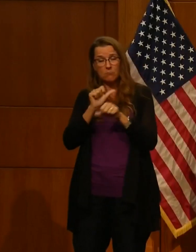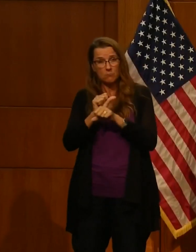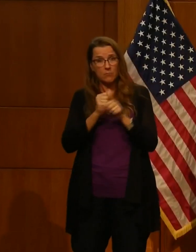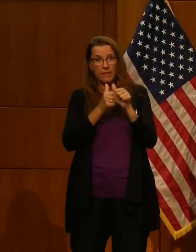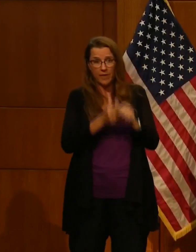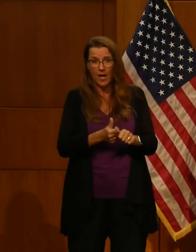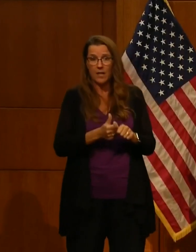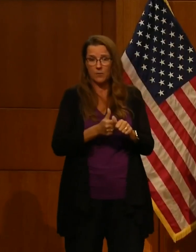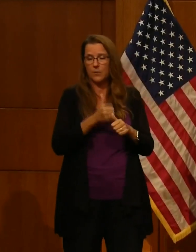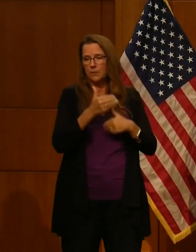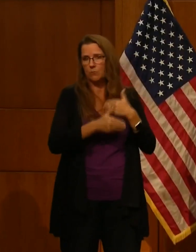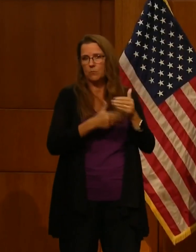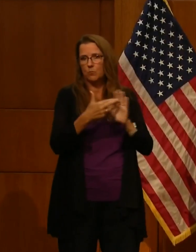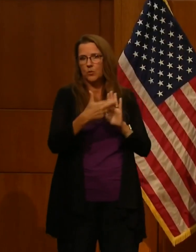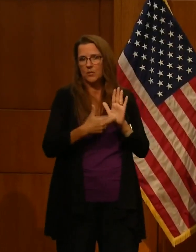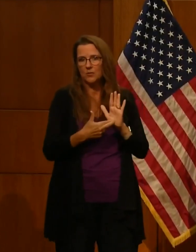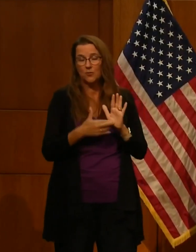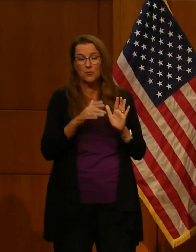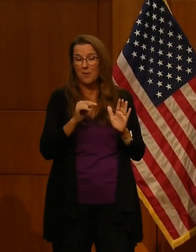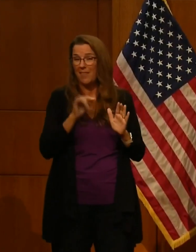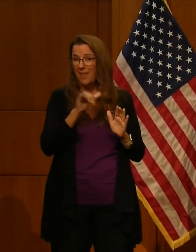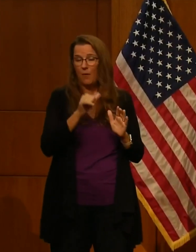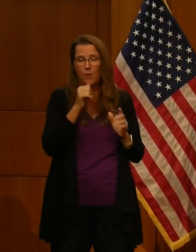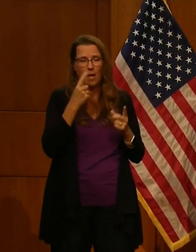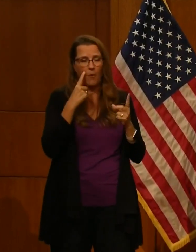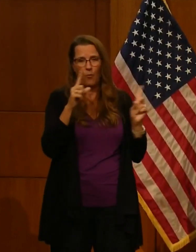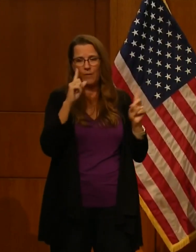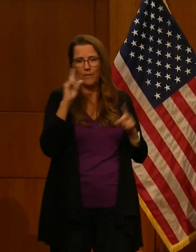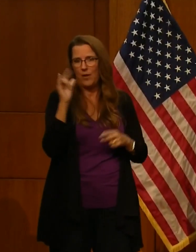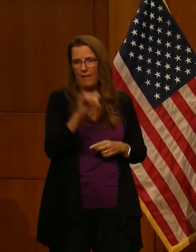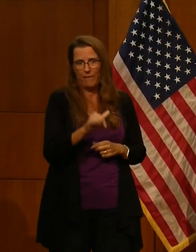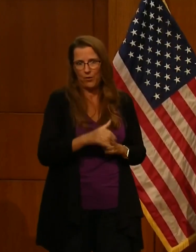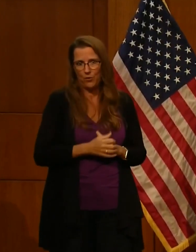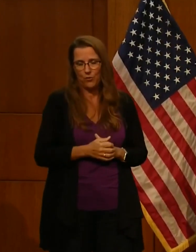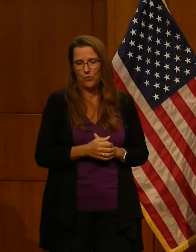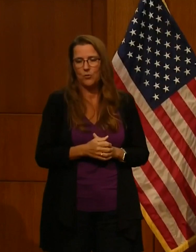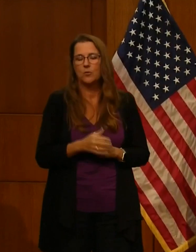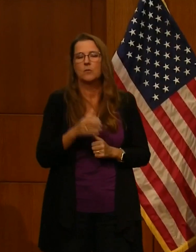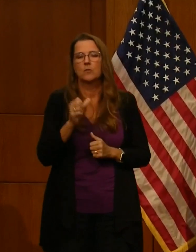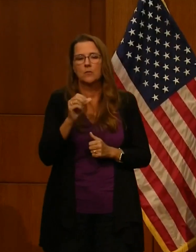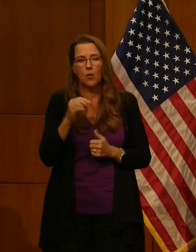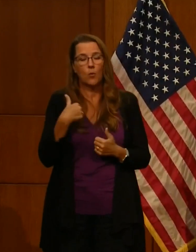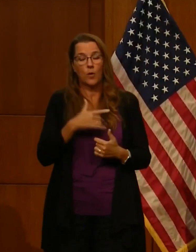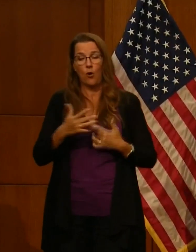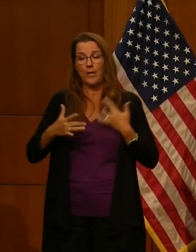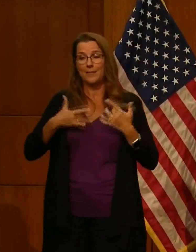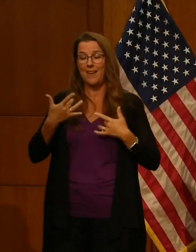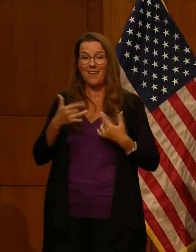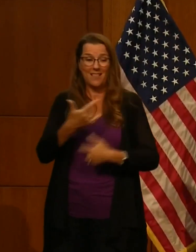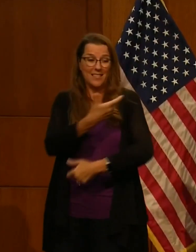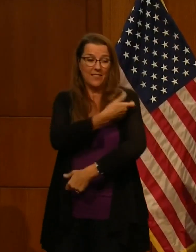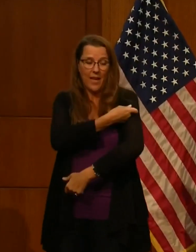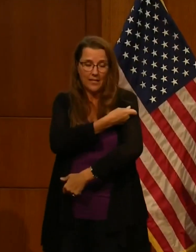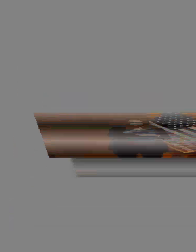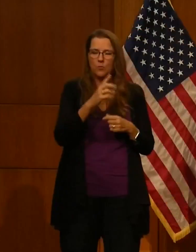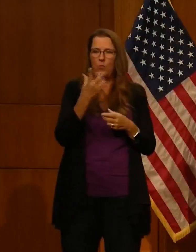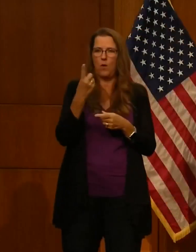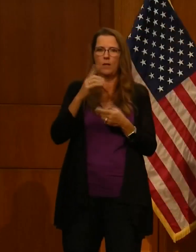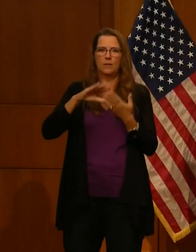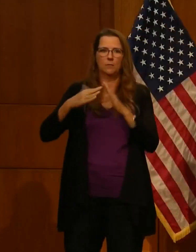I DON'T KNOW WHAT ELSE TO SAY TO PEOPLE WHO SELFISHLY